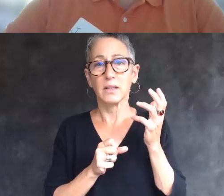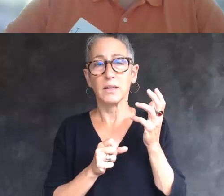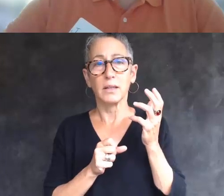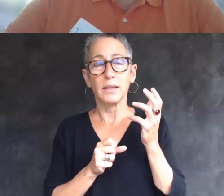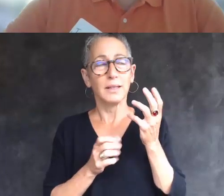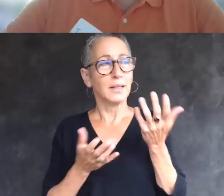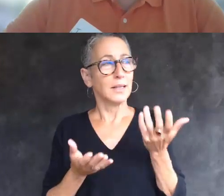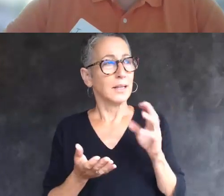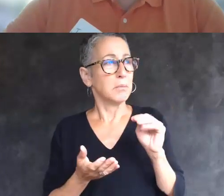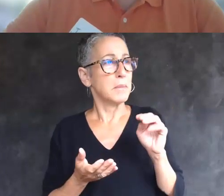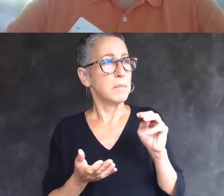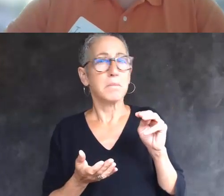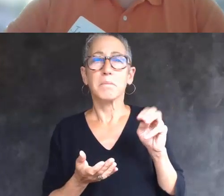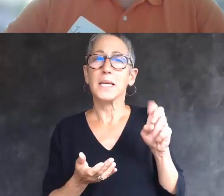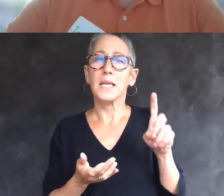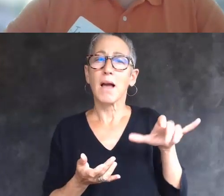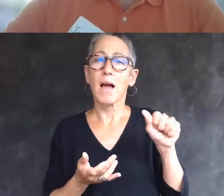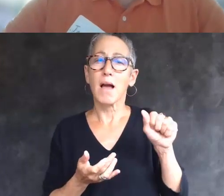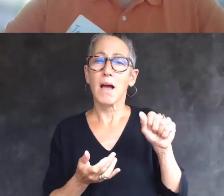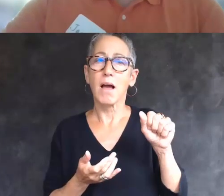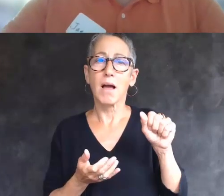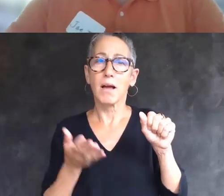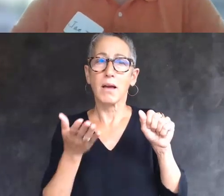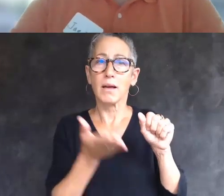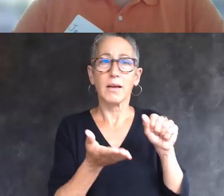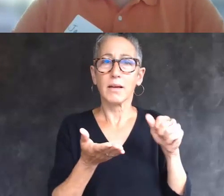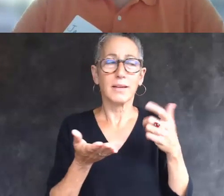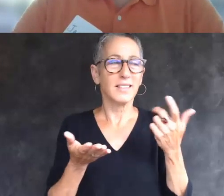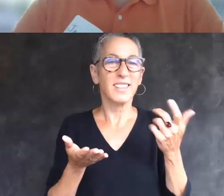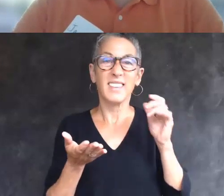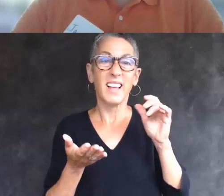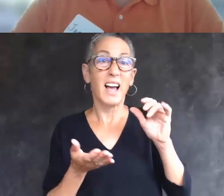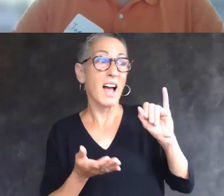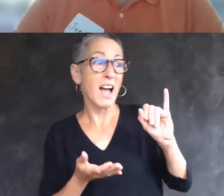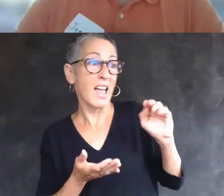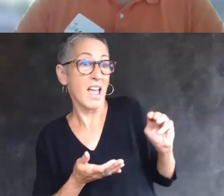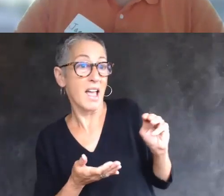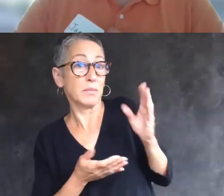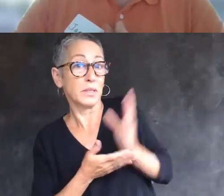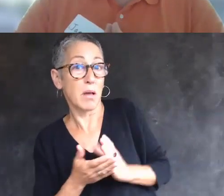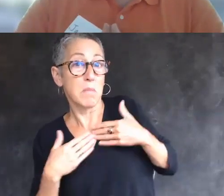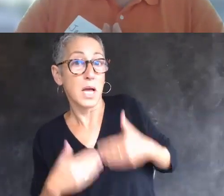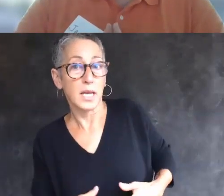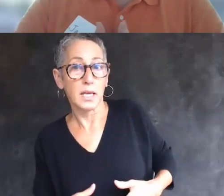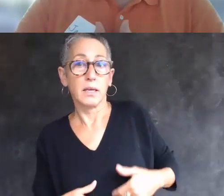And we have responses where Black Lives Matter or I am somebody or I am a man. We have we're trying to beg to be seen as worthy.